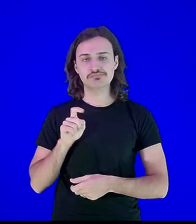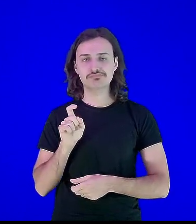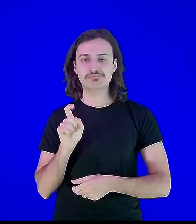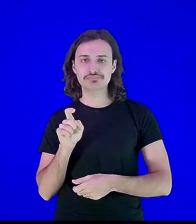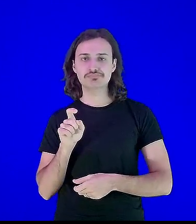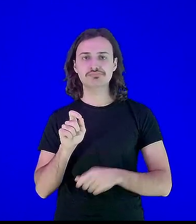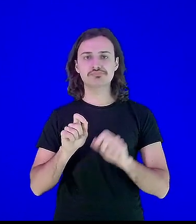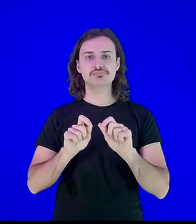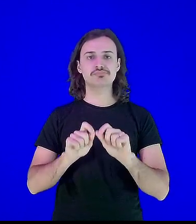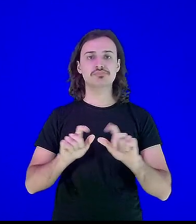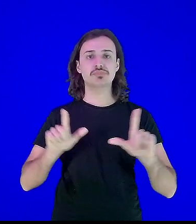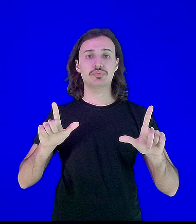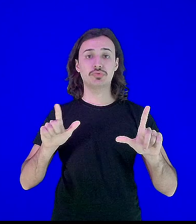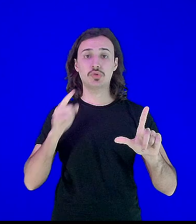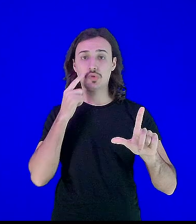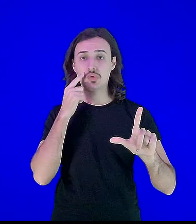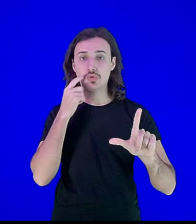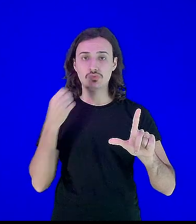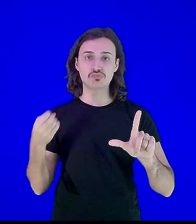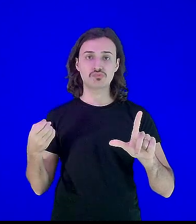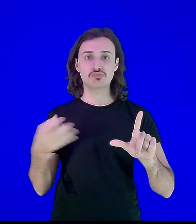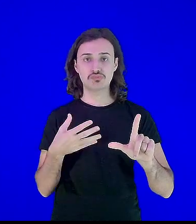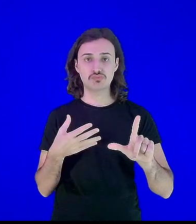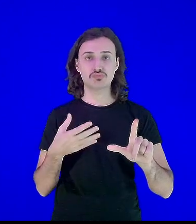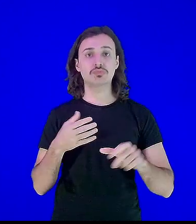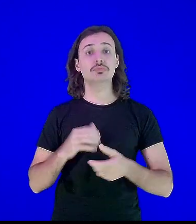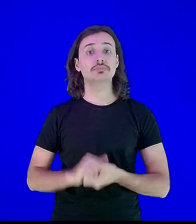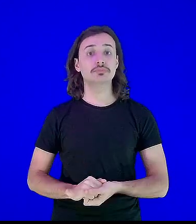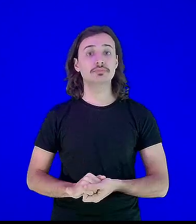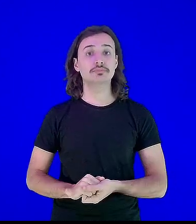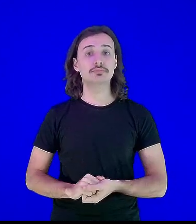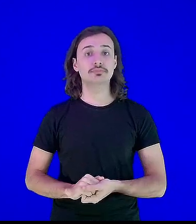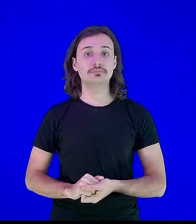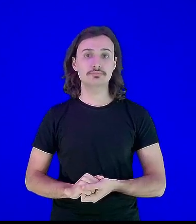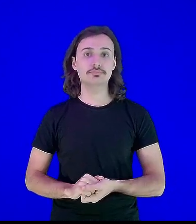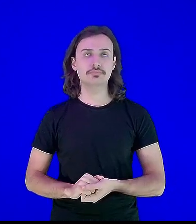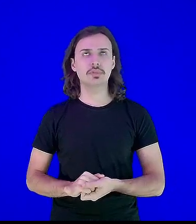now I have a page and, well, what do I want to do?